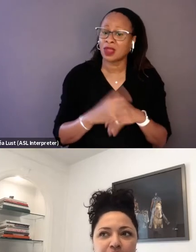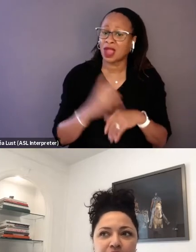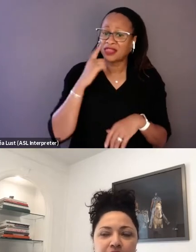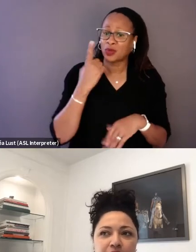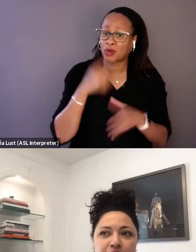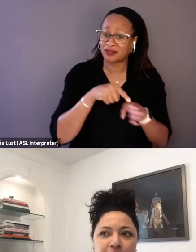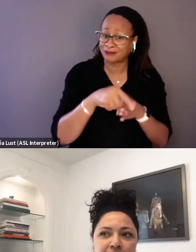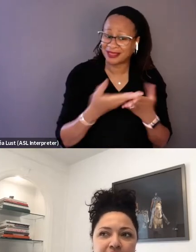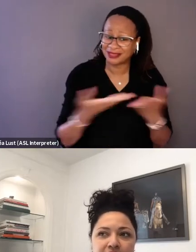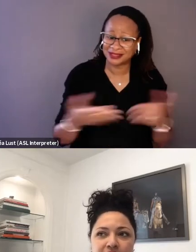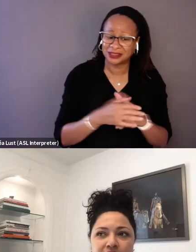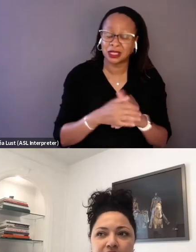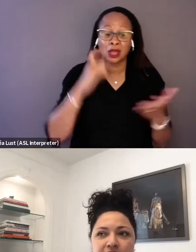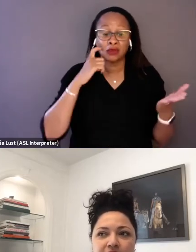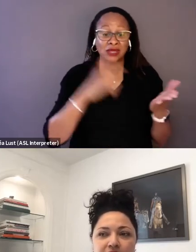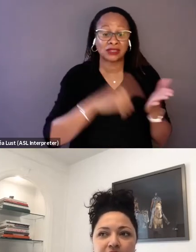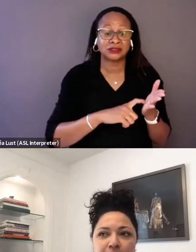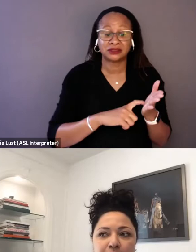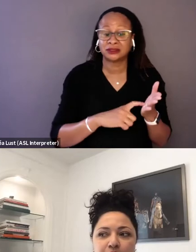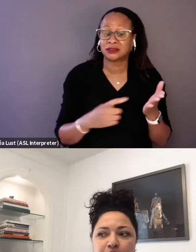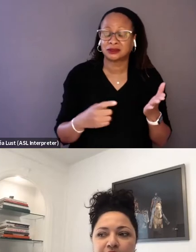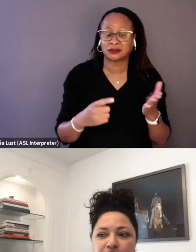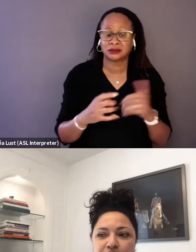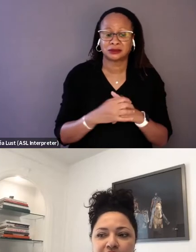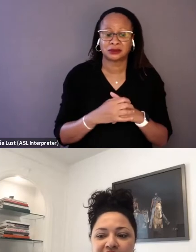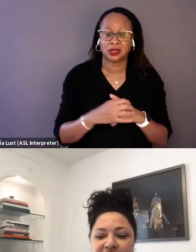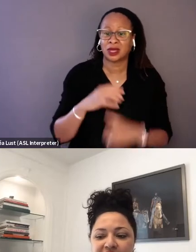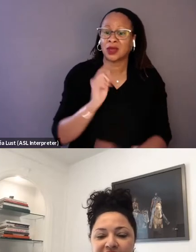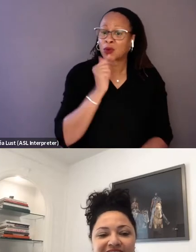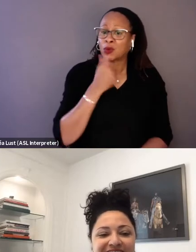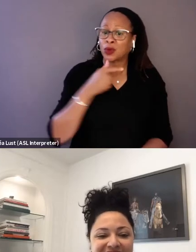was recognizing that queer history it's not cookie cutter.